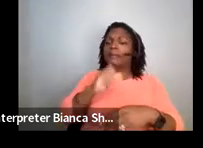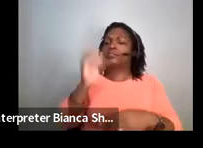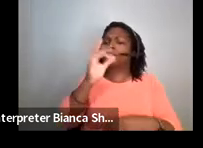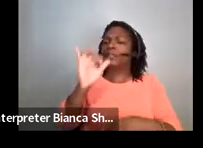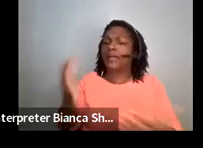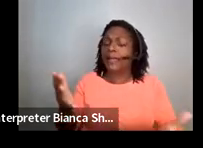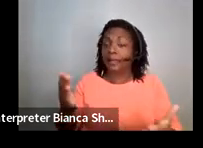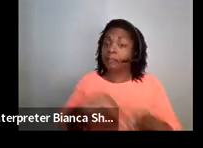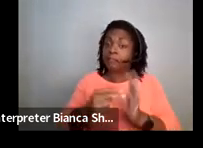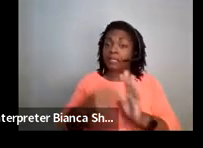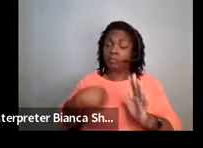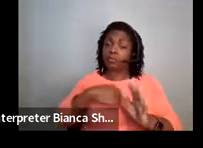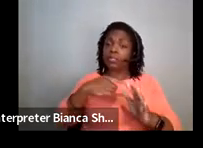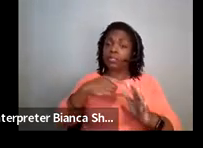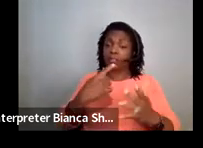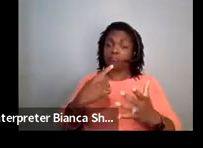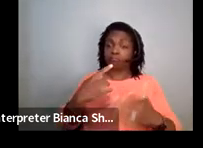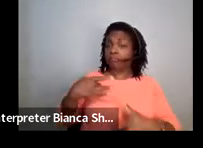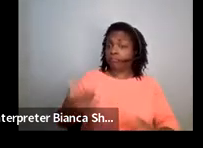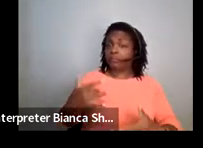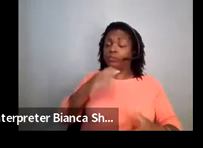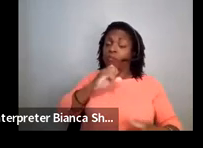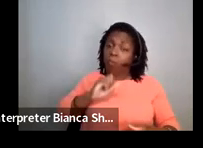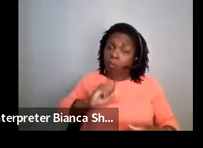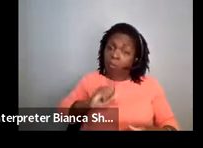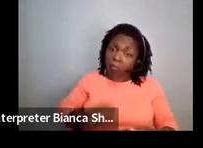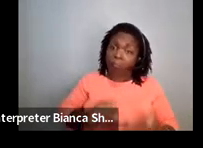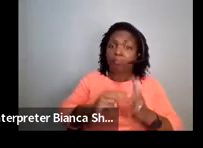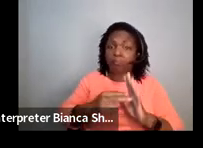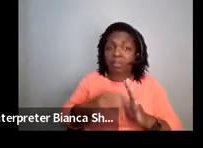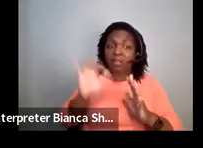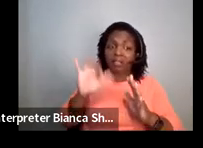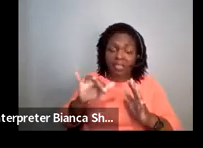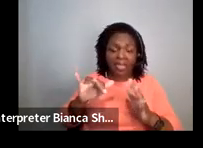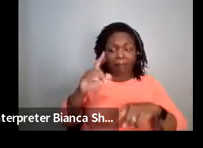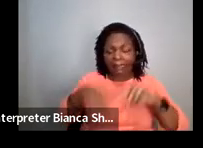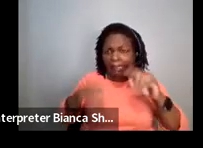Well, yes, normally 18 really does exist as we get older.